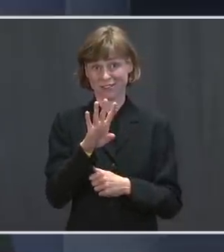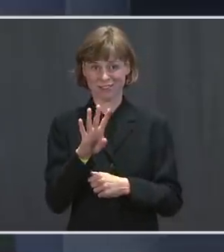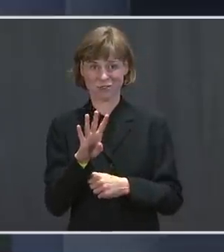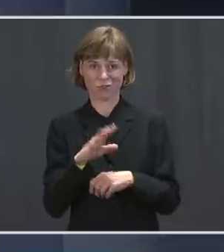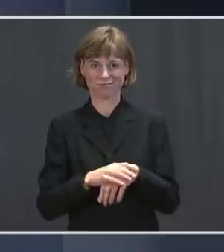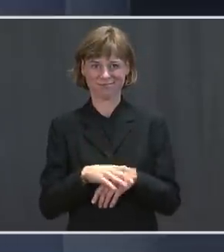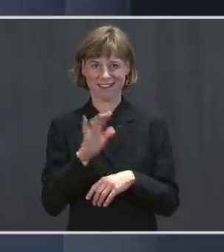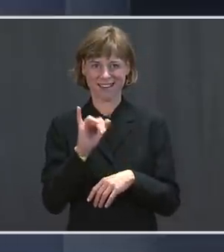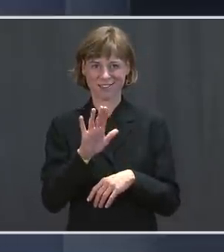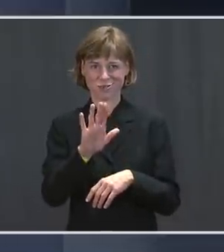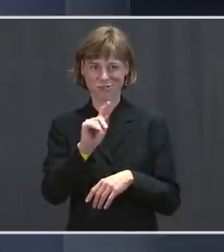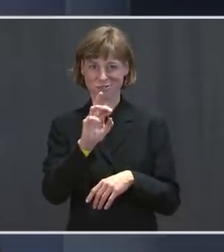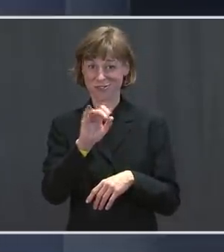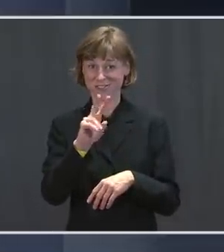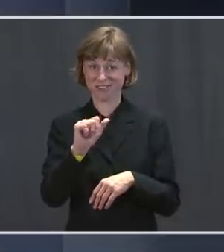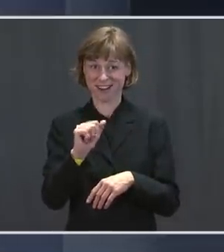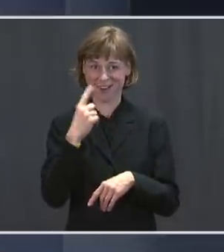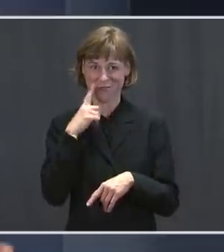Okay. A couple of other updates.